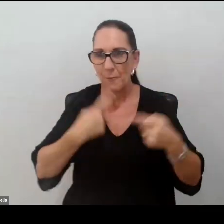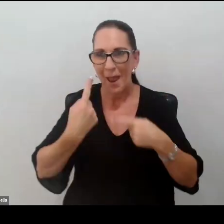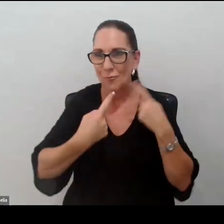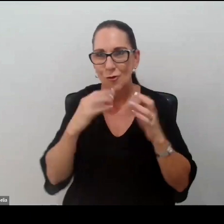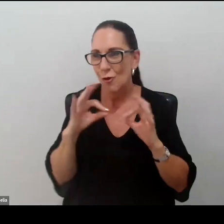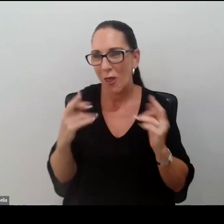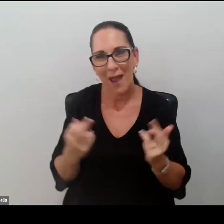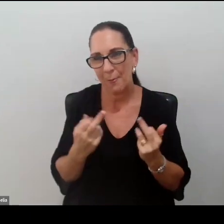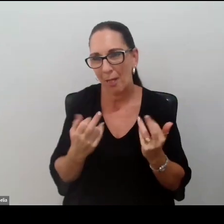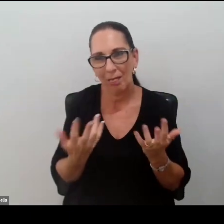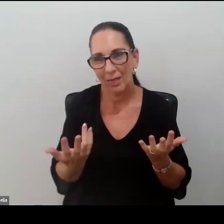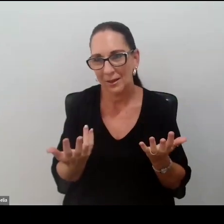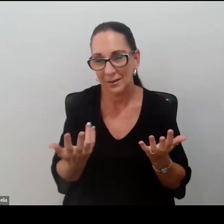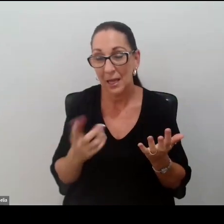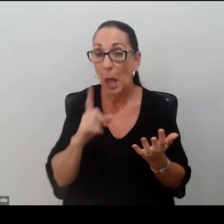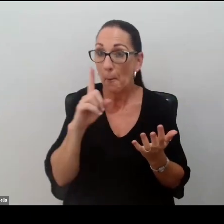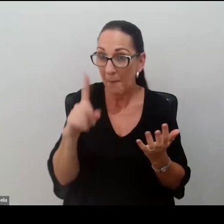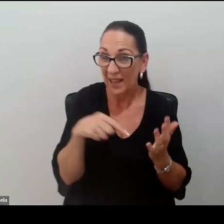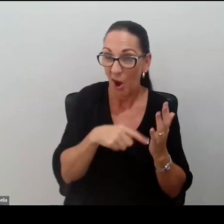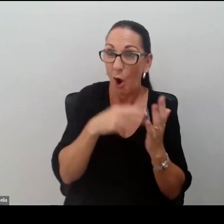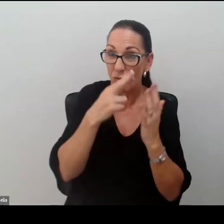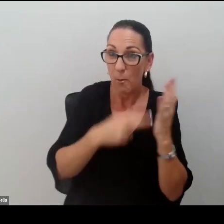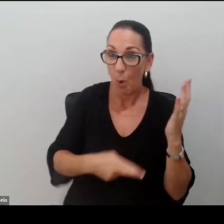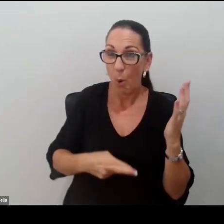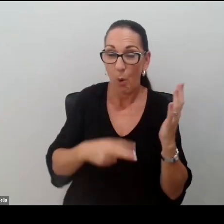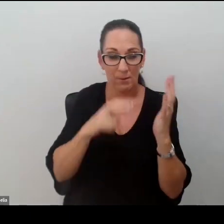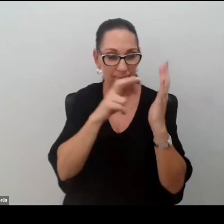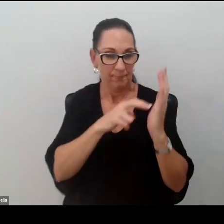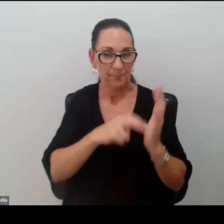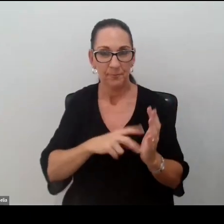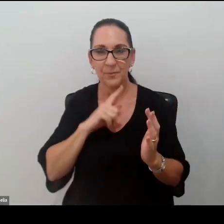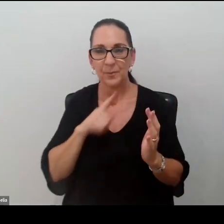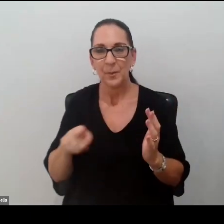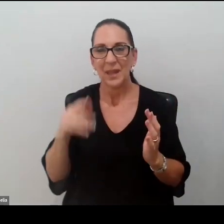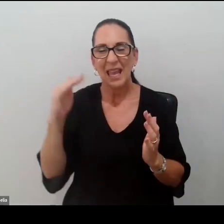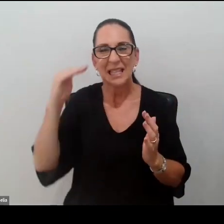The report did, however, document, for example, the senior practitioner of Victoria's Department